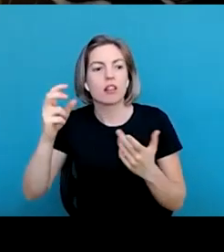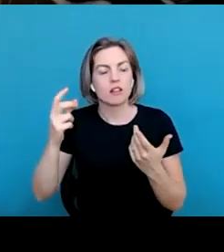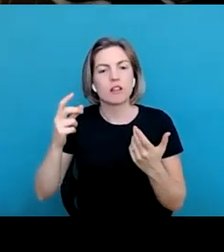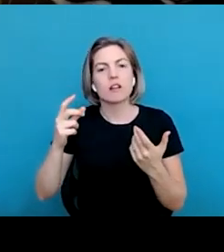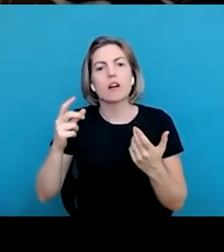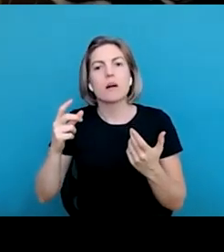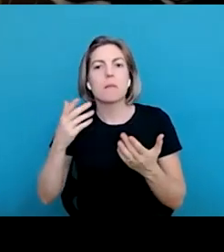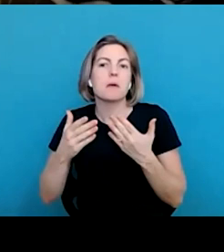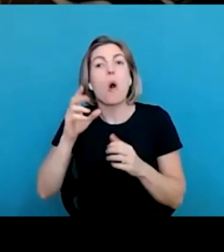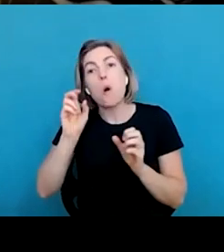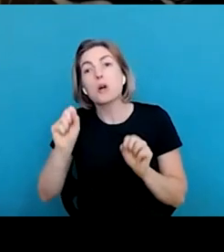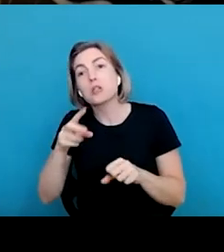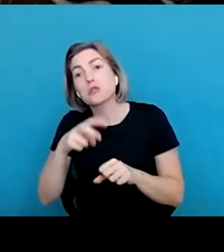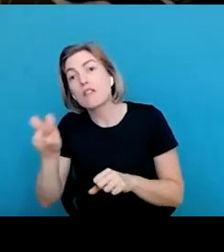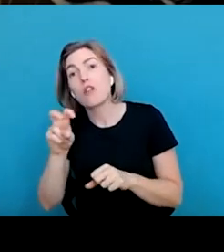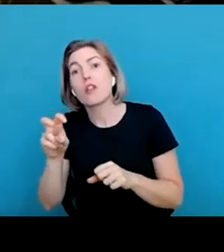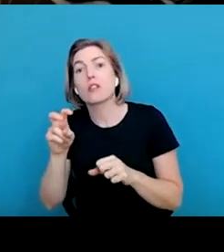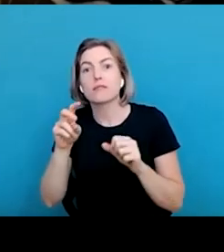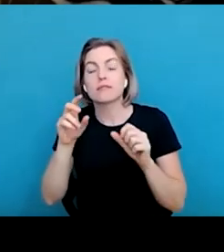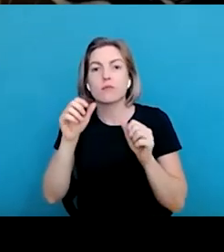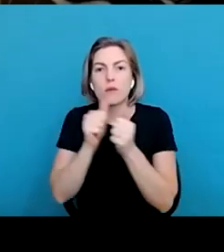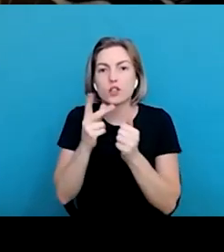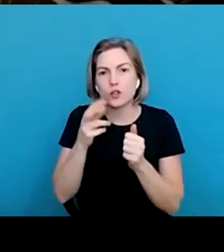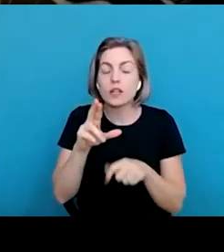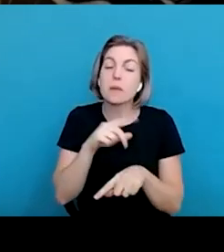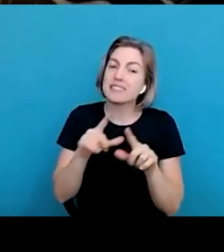because it is also a matter of cost and time.